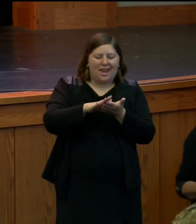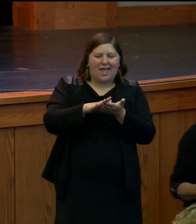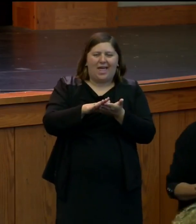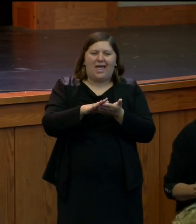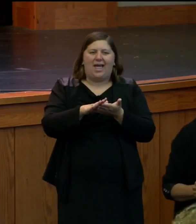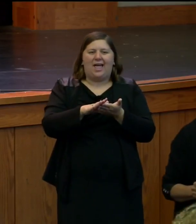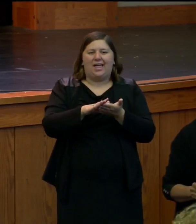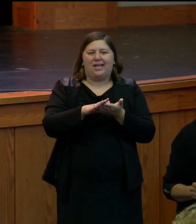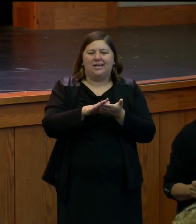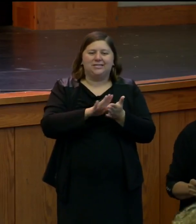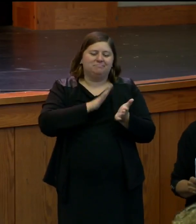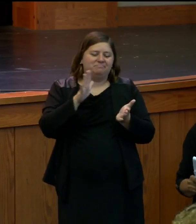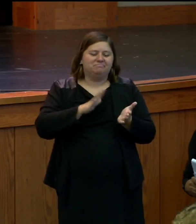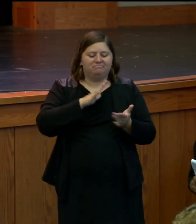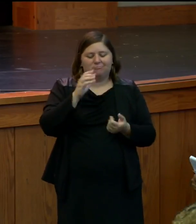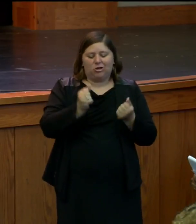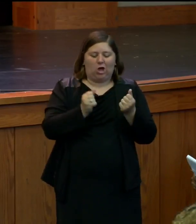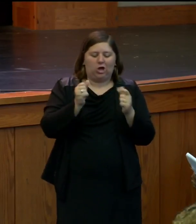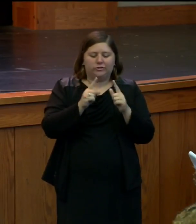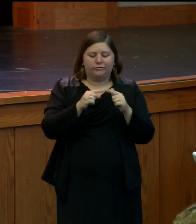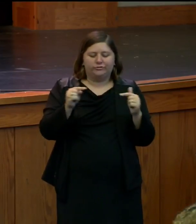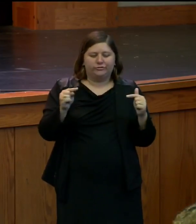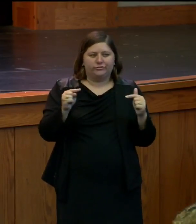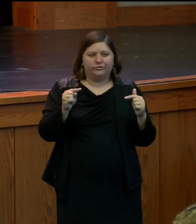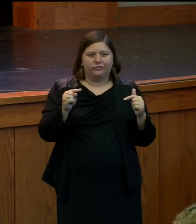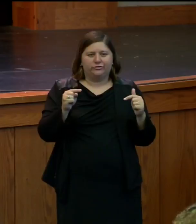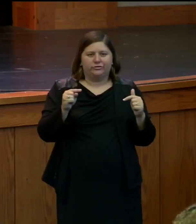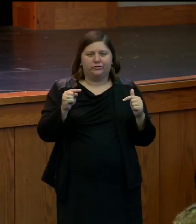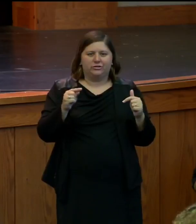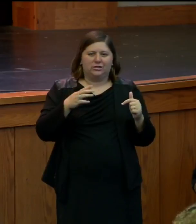CETERA ON IT AND OF COURSE HE DID A LOT OF WALKING AND DEPART